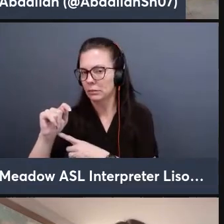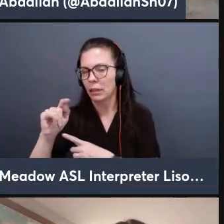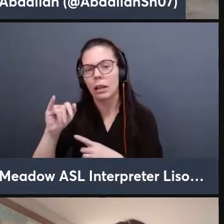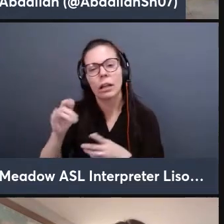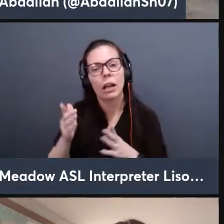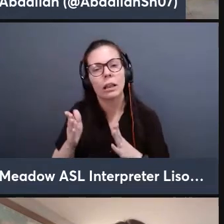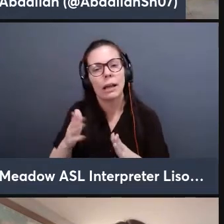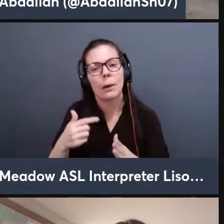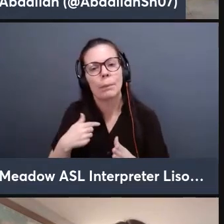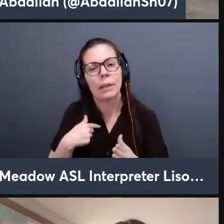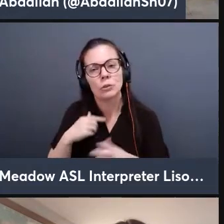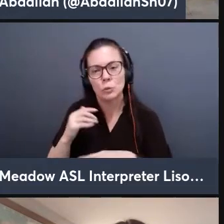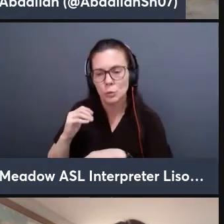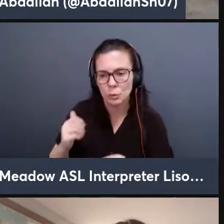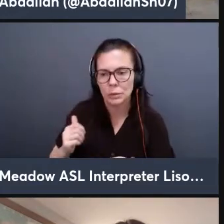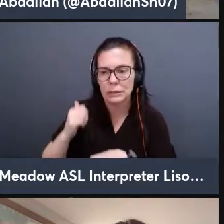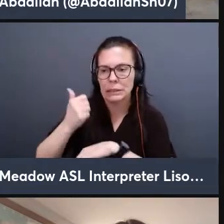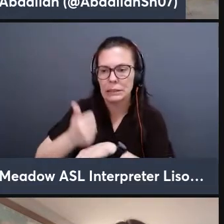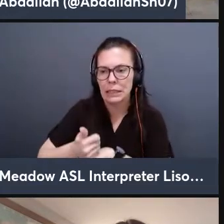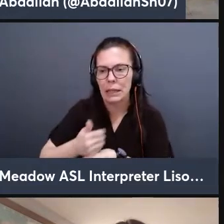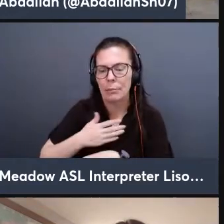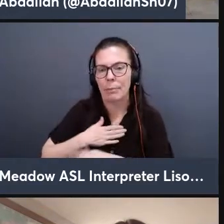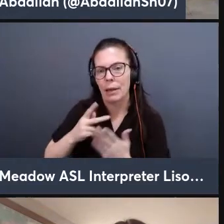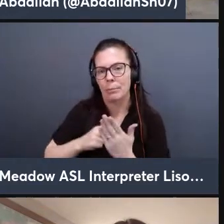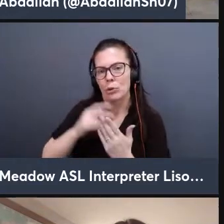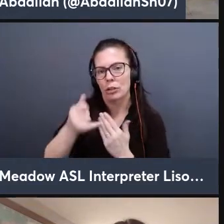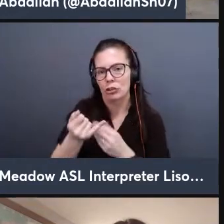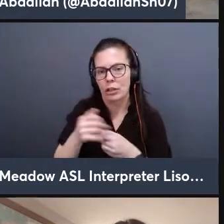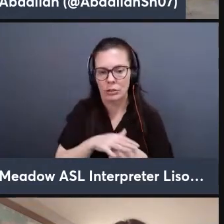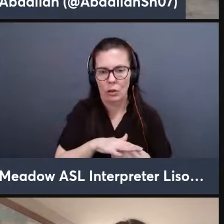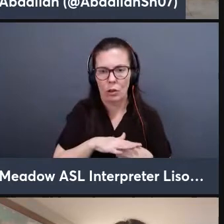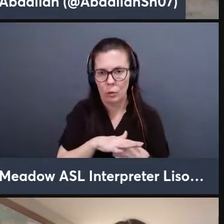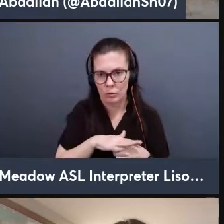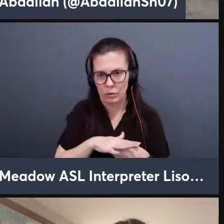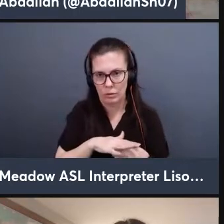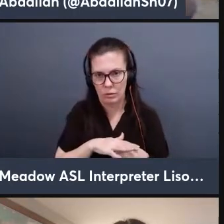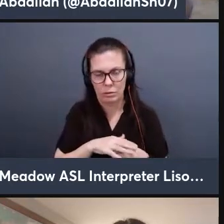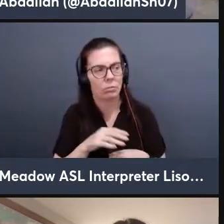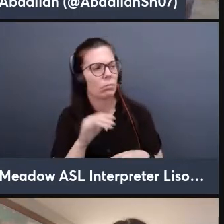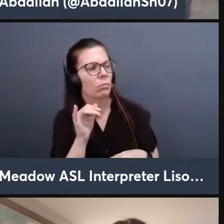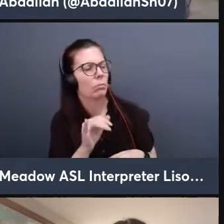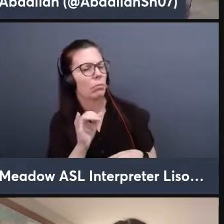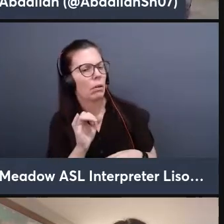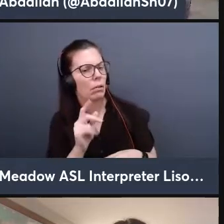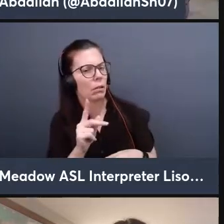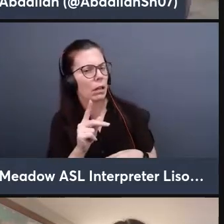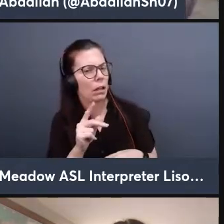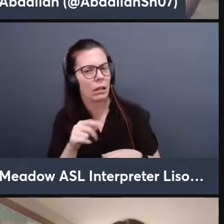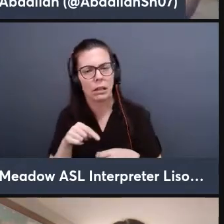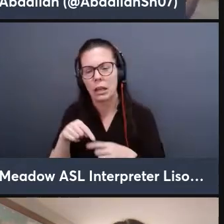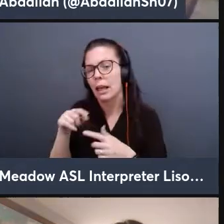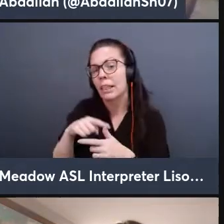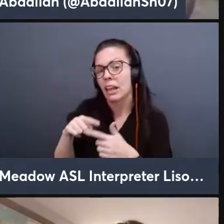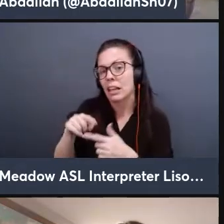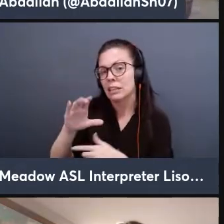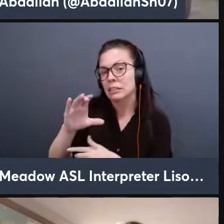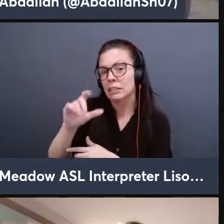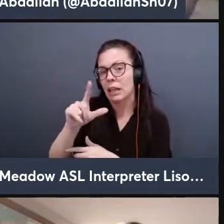to actually set up my project locally. Okay. - And then the CLI, which I've already previously installed,